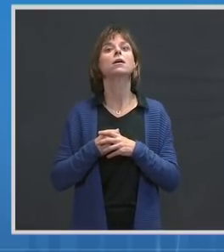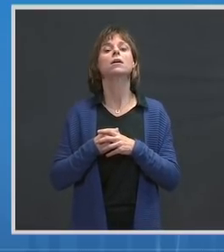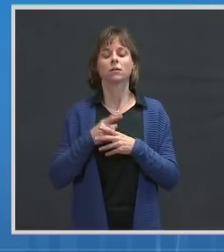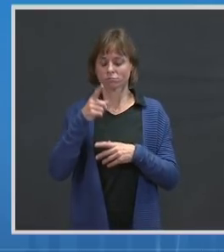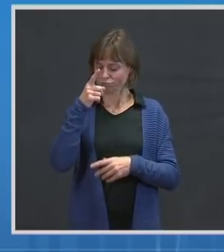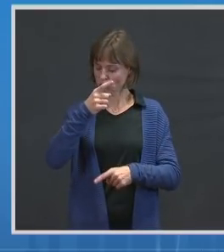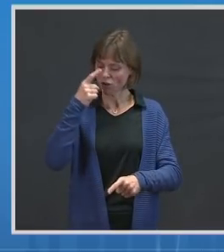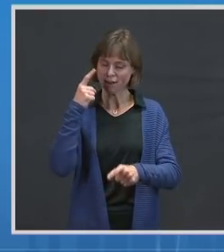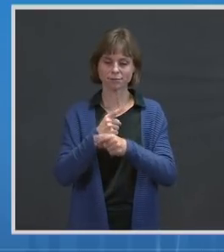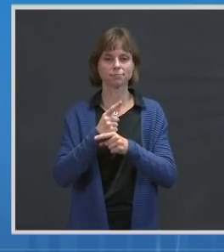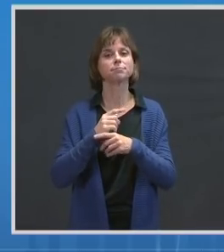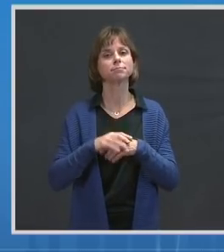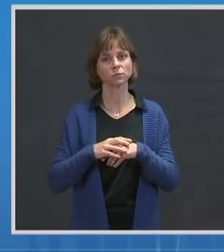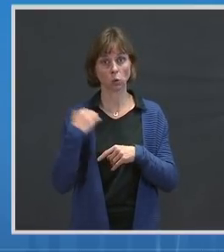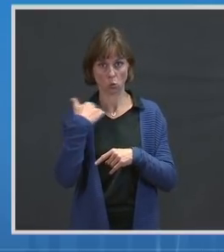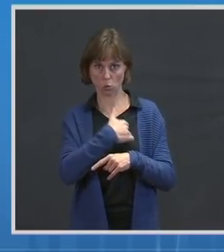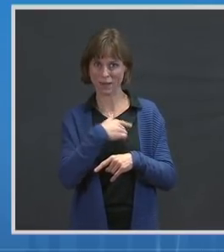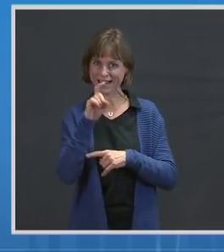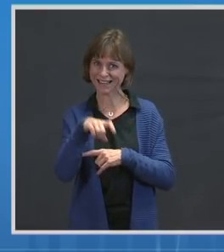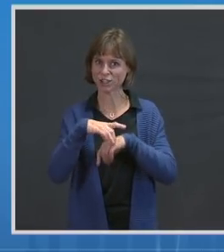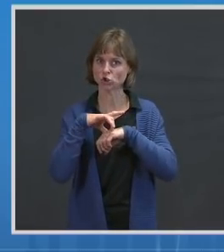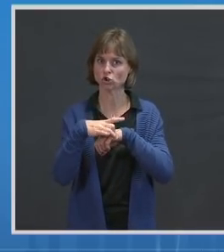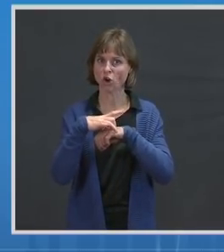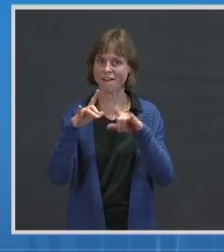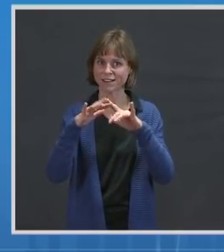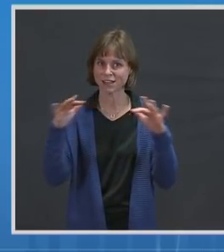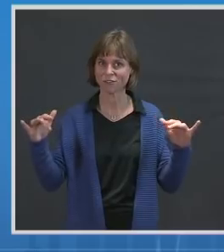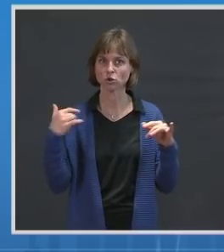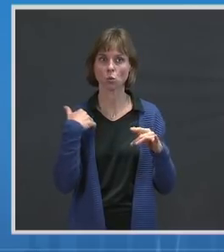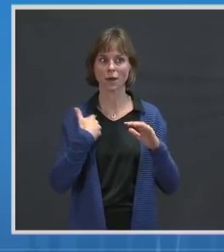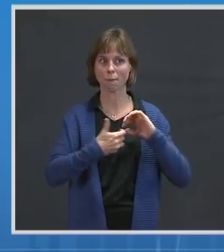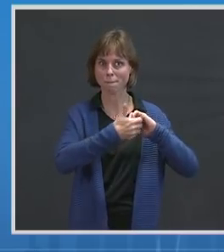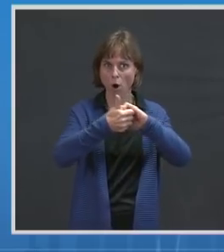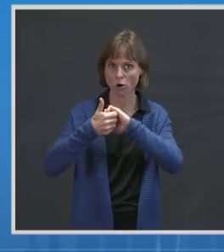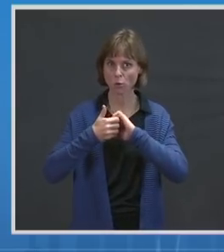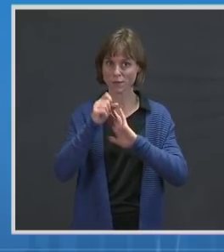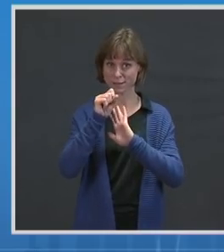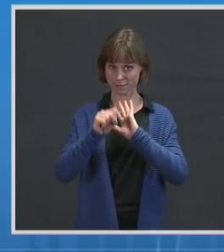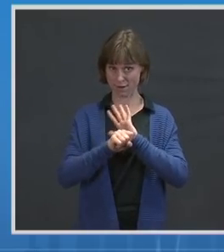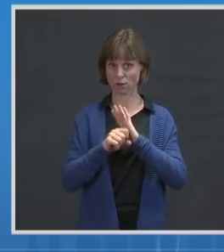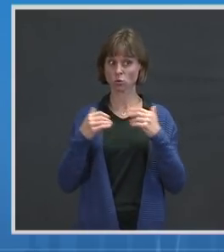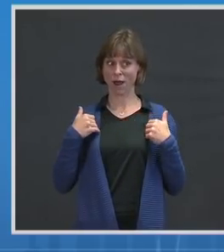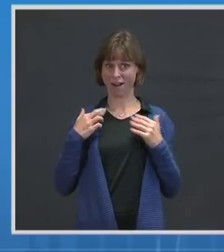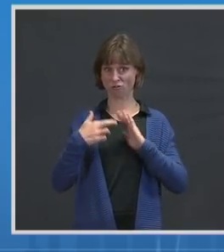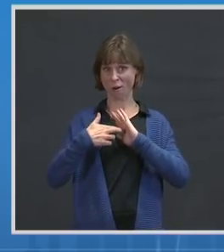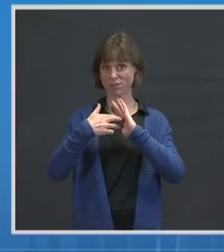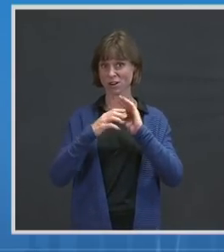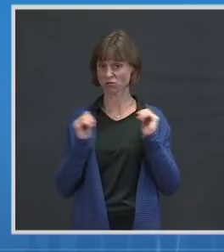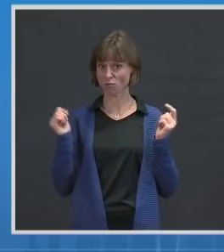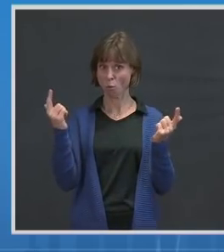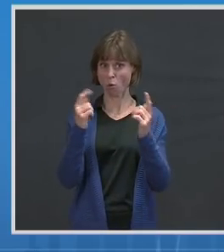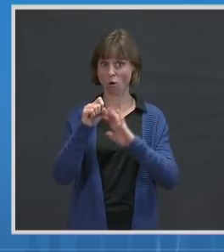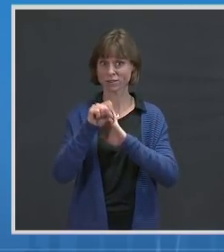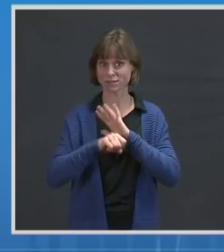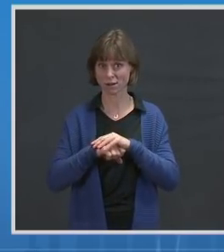We need the geographic diversity. We're partnering with the states to make sure that we have representation from all the states. We're partnering with commercial labs.